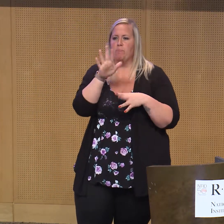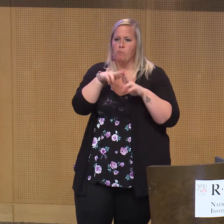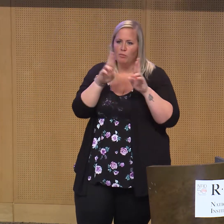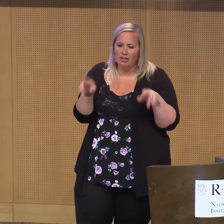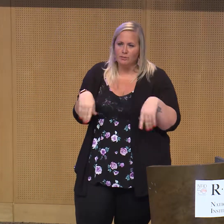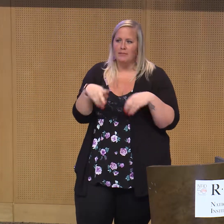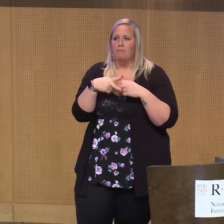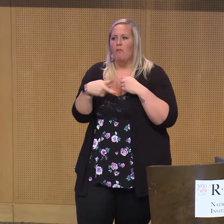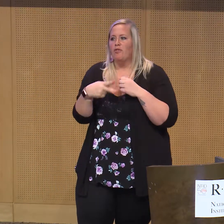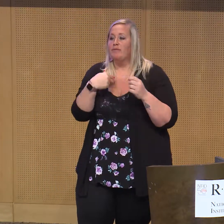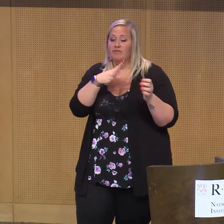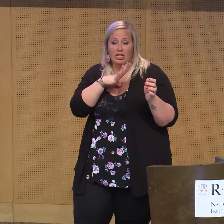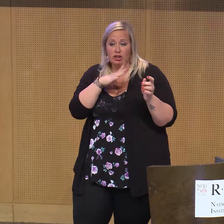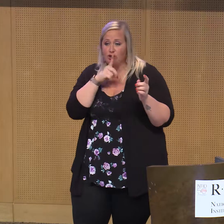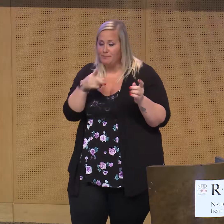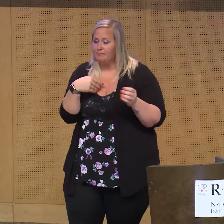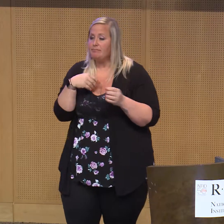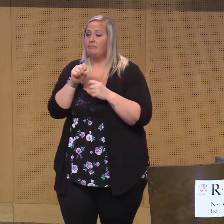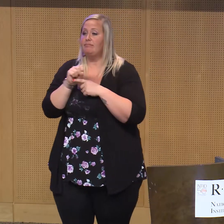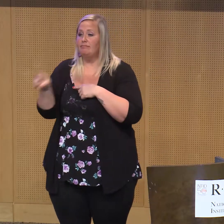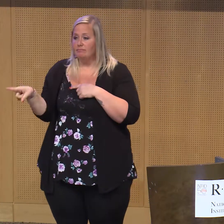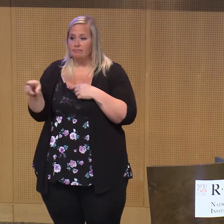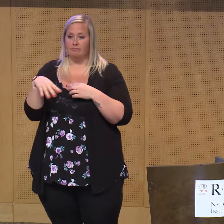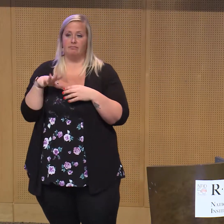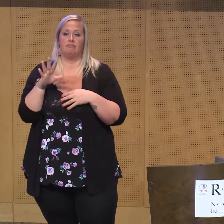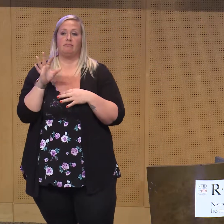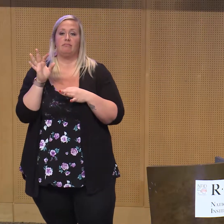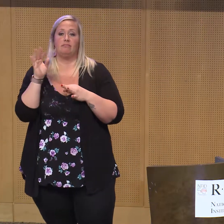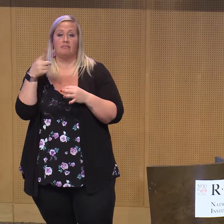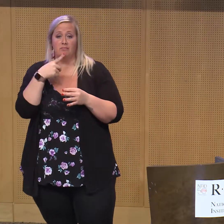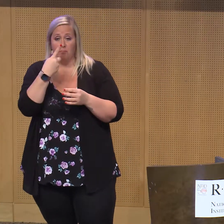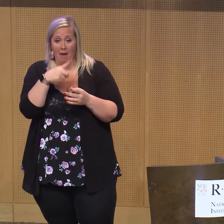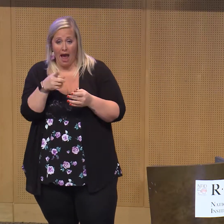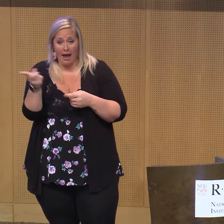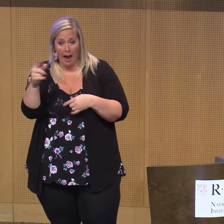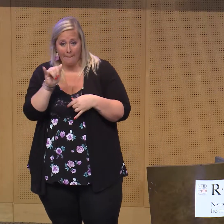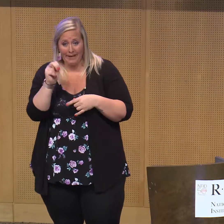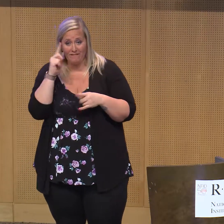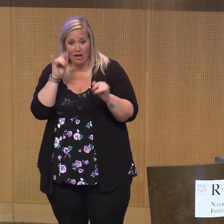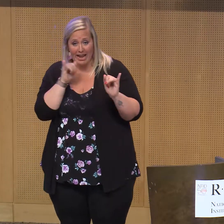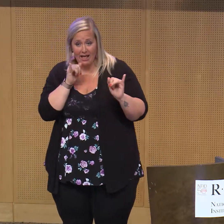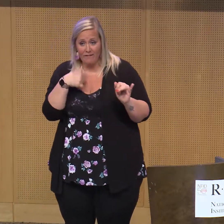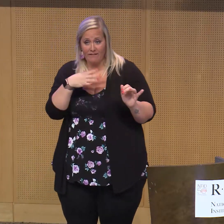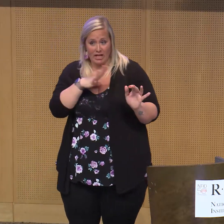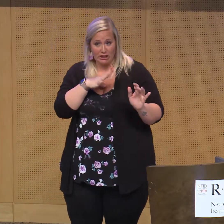and they asked for my portfolio and resume in return, and so I sent that to them as they requested,